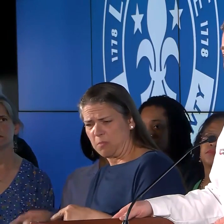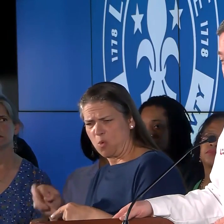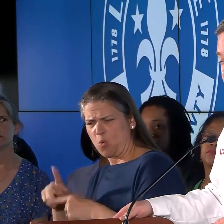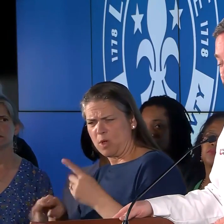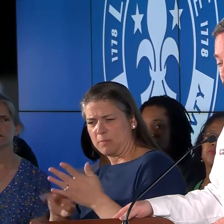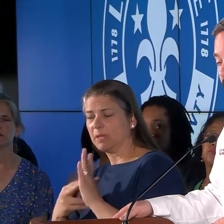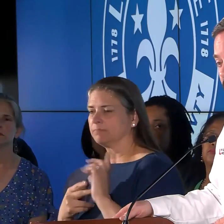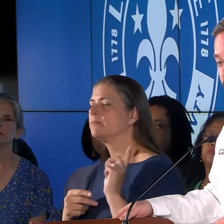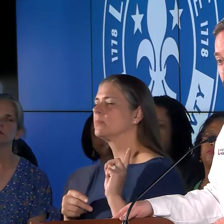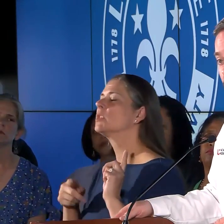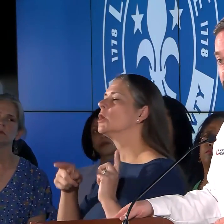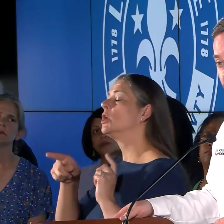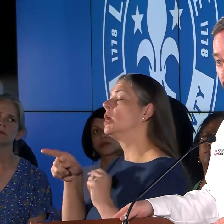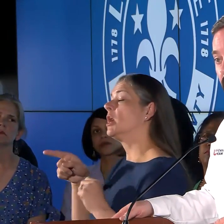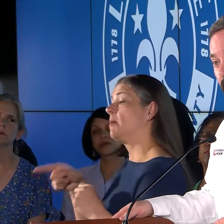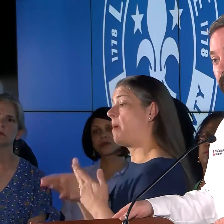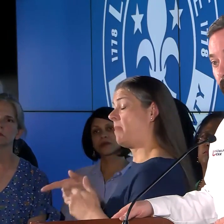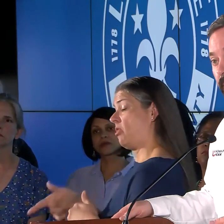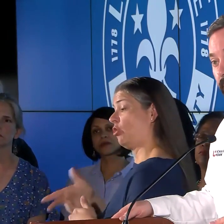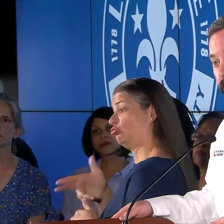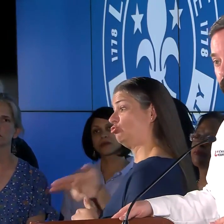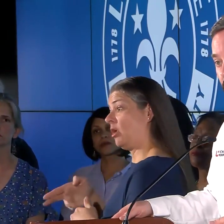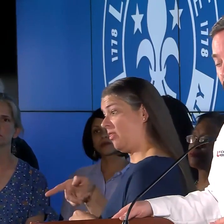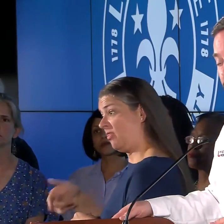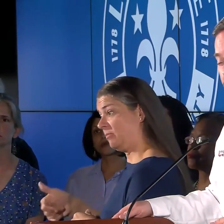Yes, you can have gunshot wounds that are nonlife threatening. Correct.